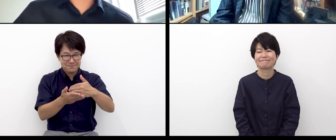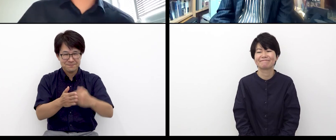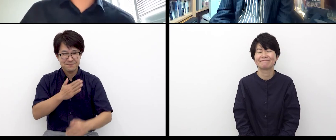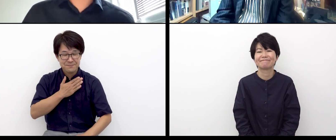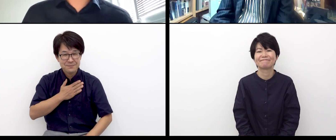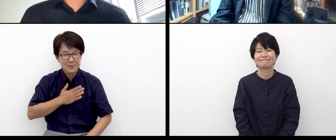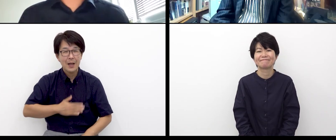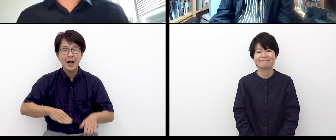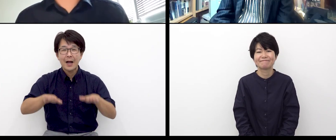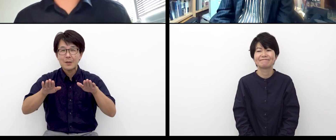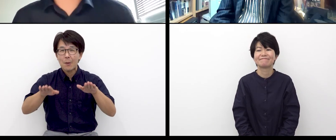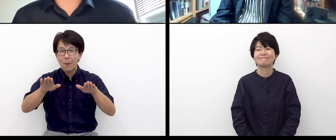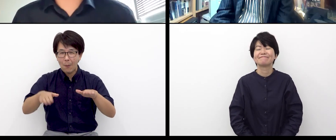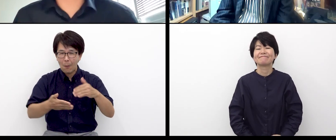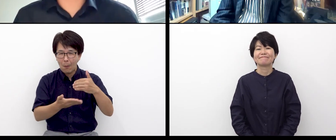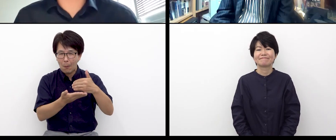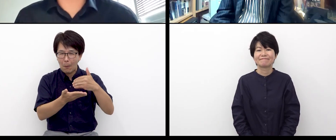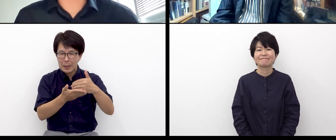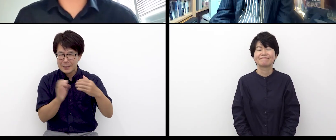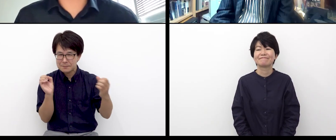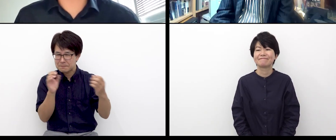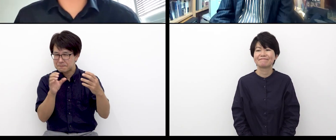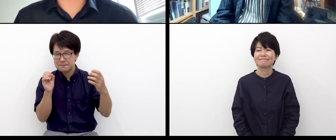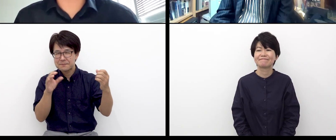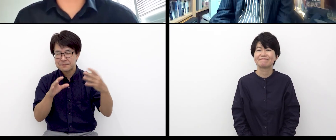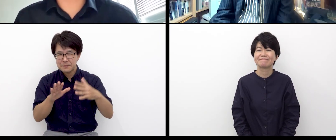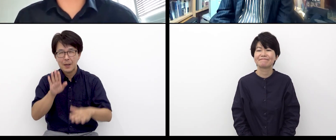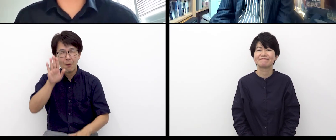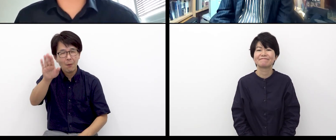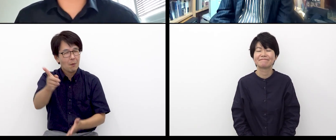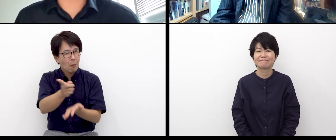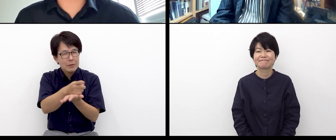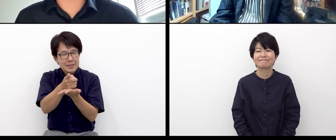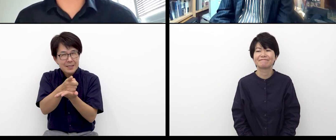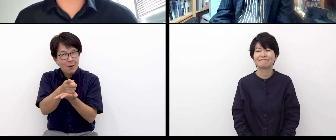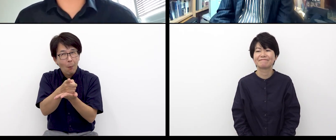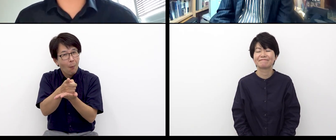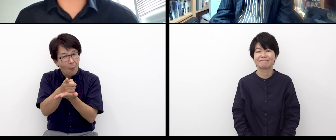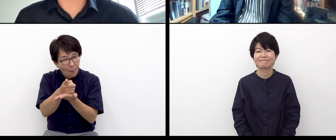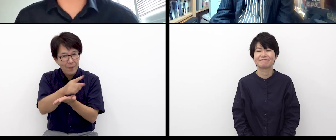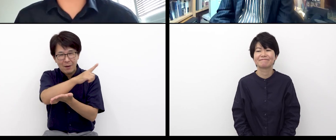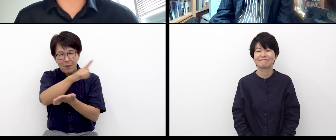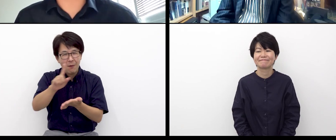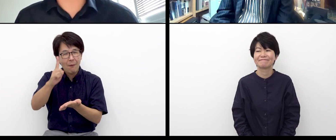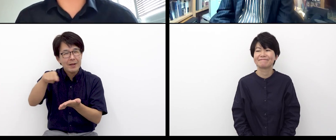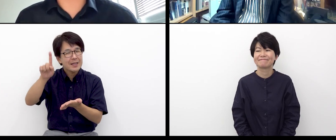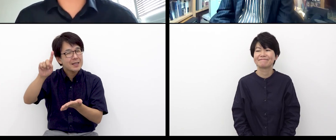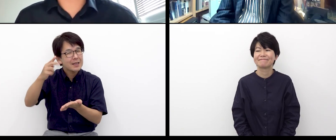I think you gave me many clues to our further direction.